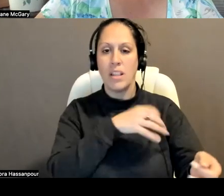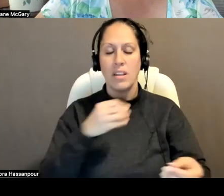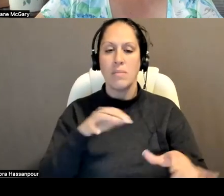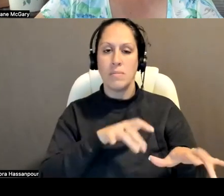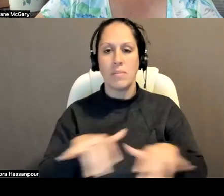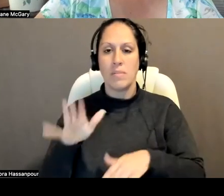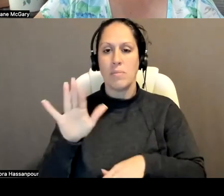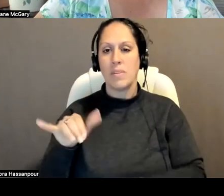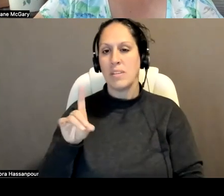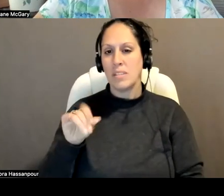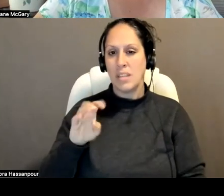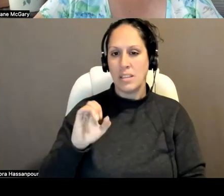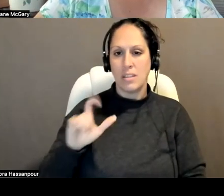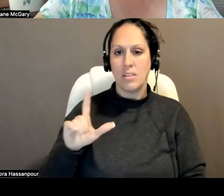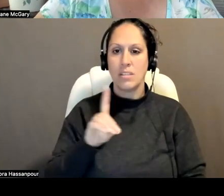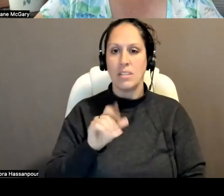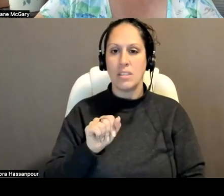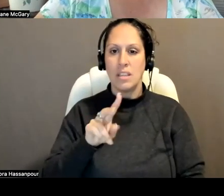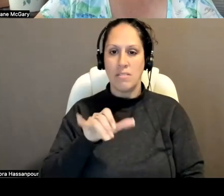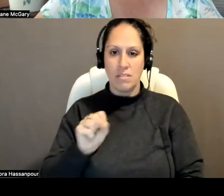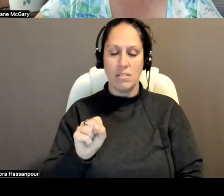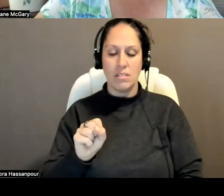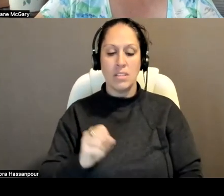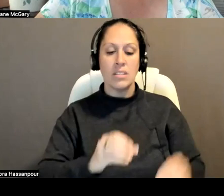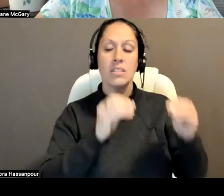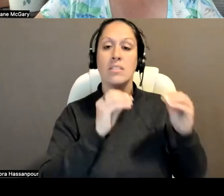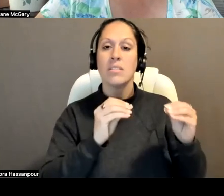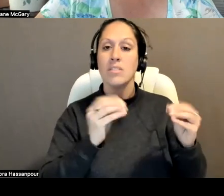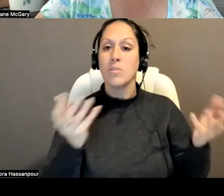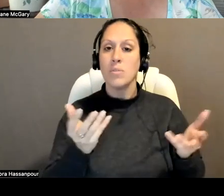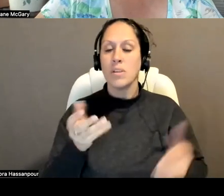Davis. She teaches at Plymouth State University and Saint Paul School.